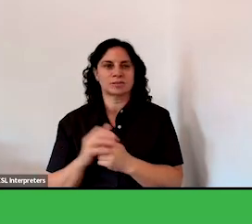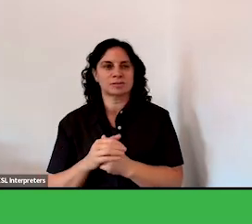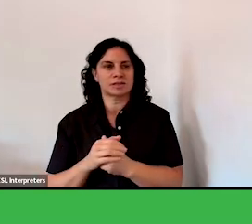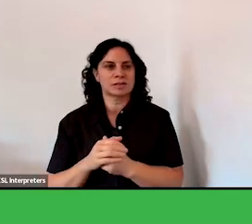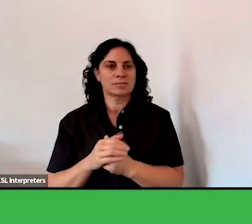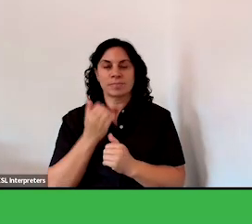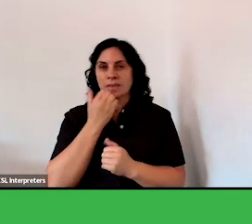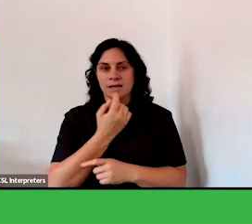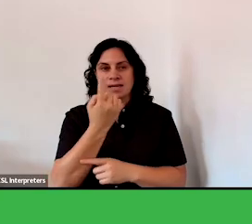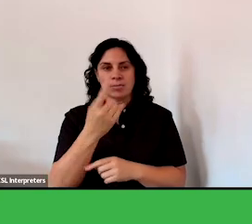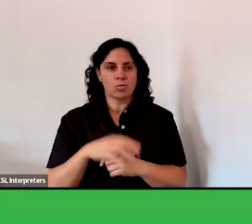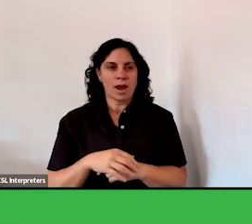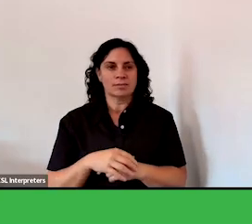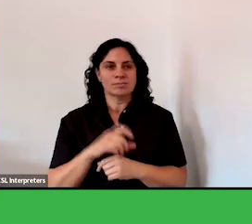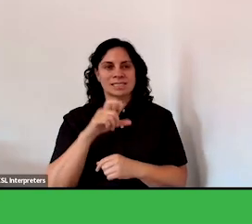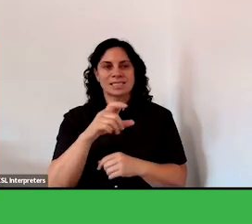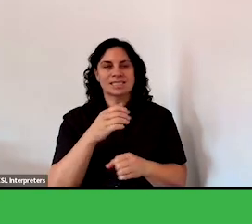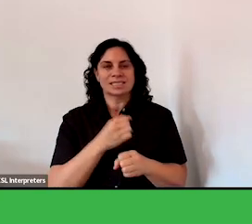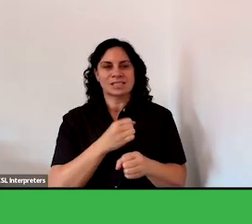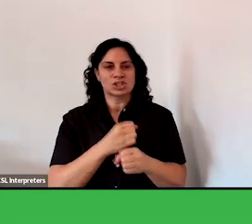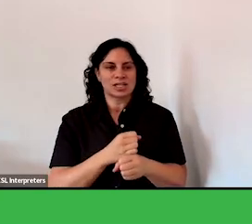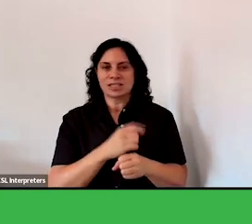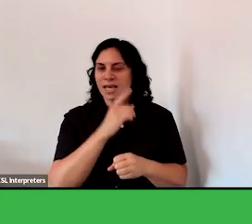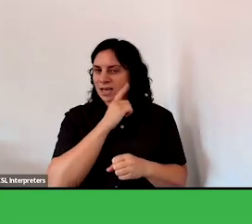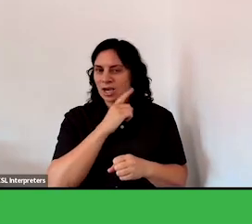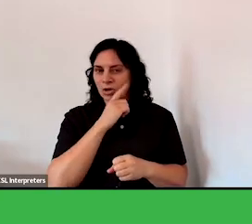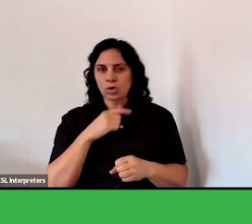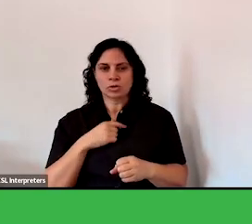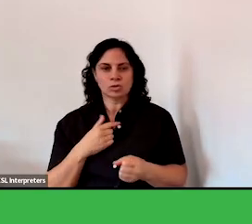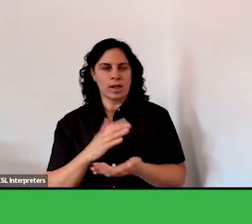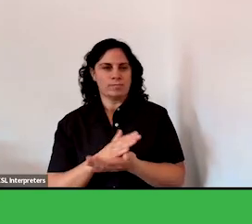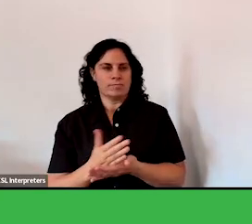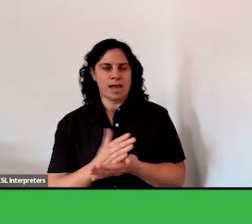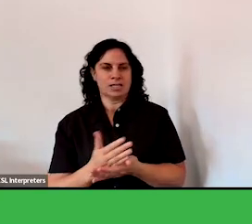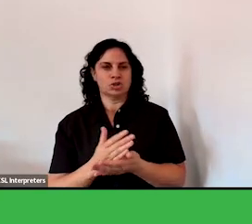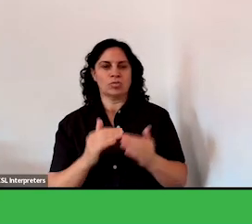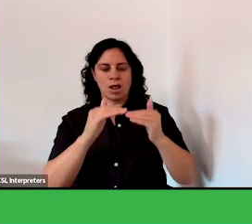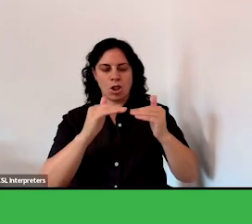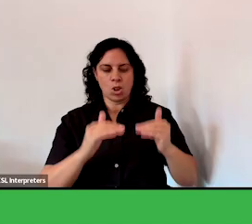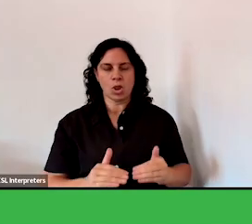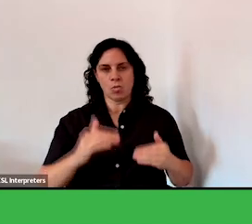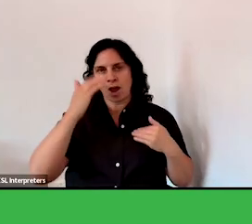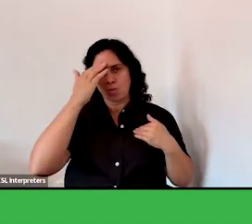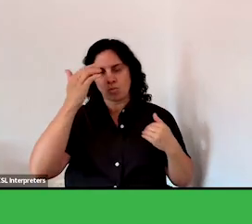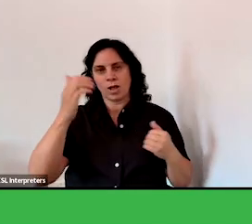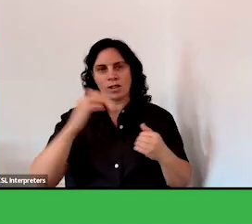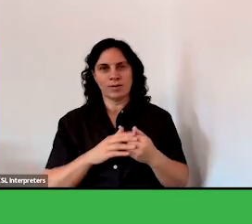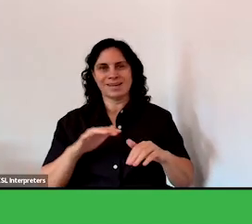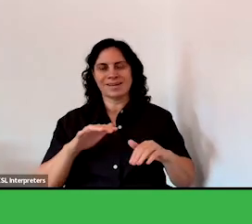cisgender girls, transgender, non-binary or unsure young people reported lower wellbeing scores on average compared to cisgender boys.